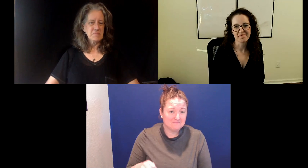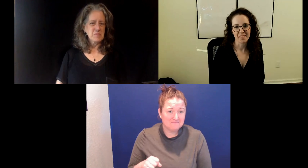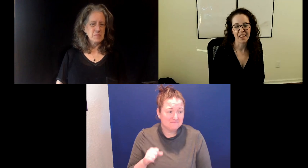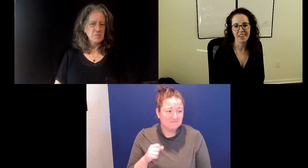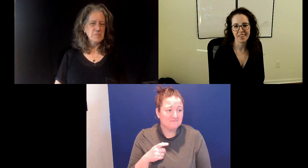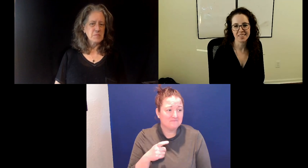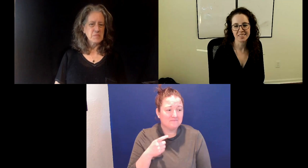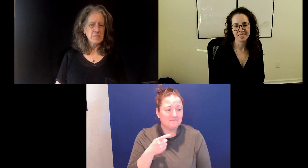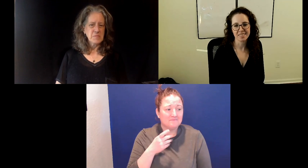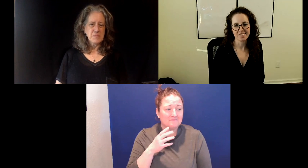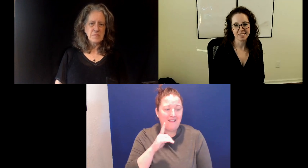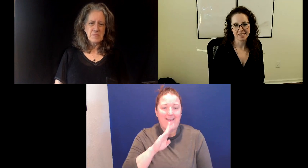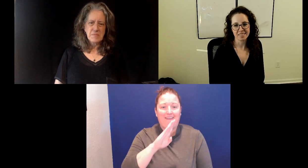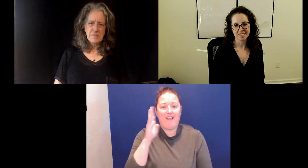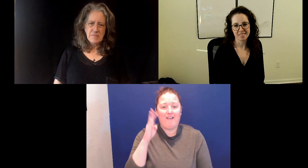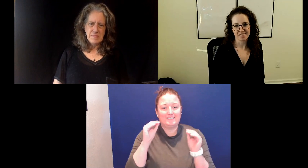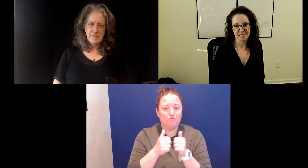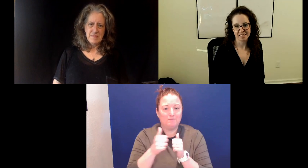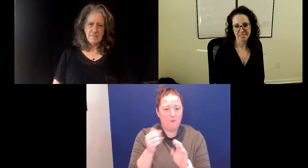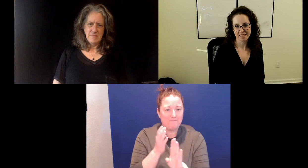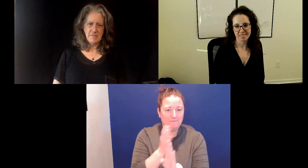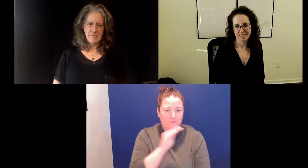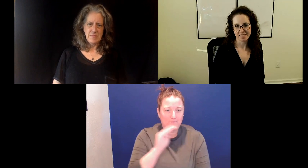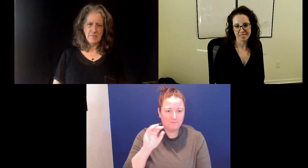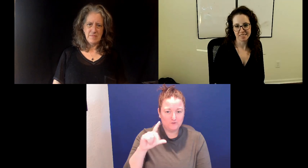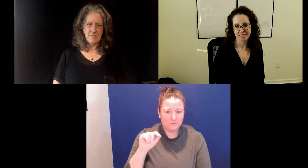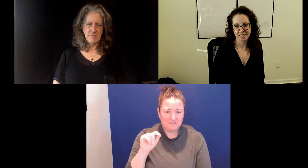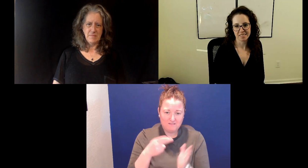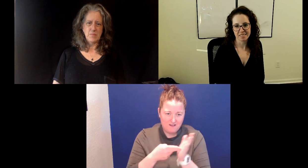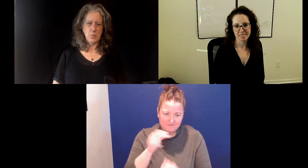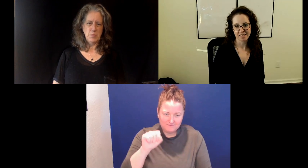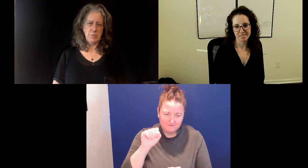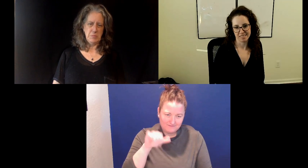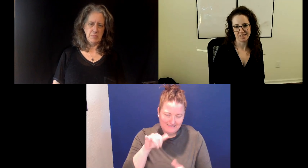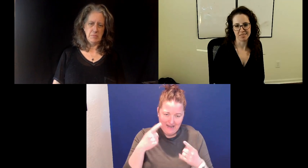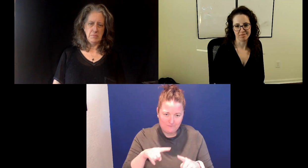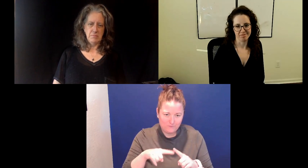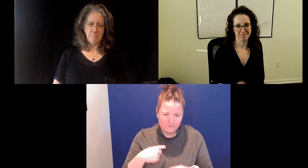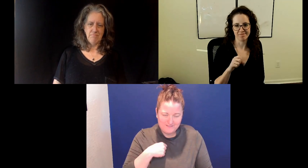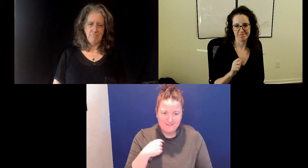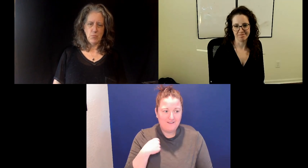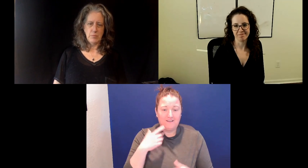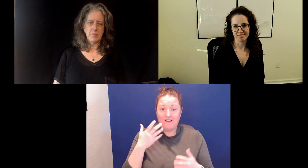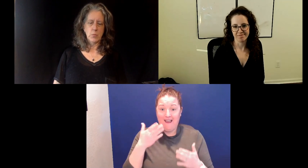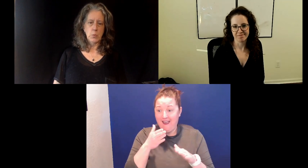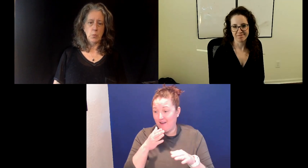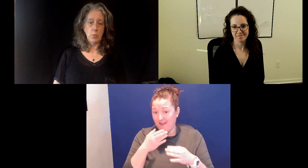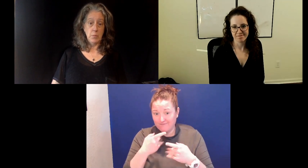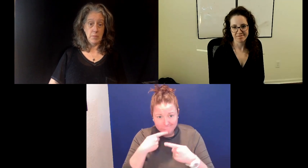of results right that's true um i mean i have and people that haven't taught before march 2020 i'm